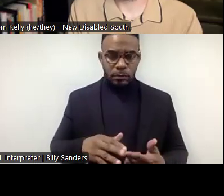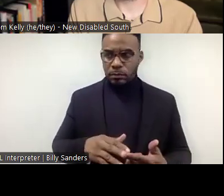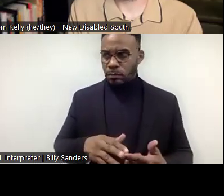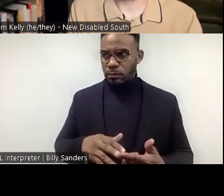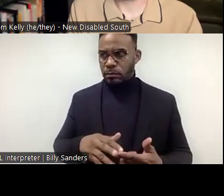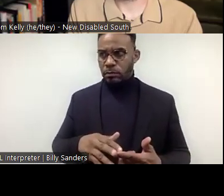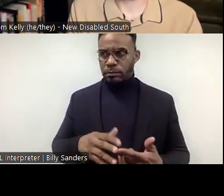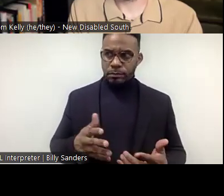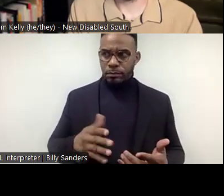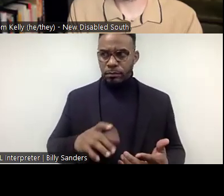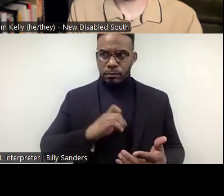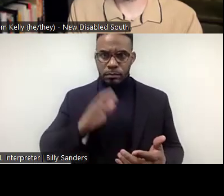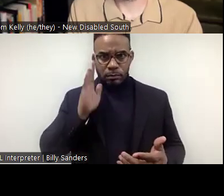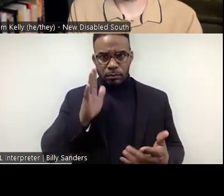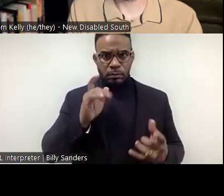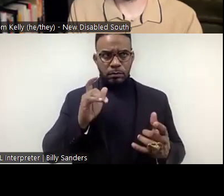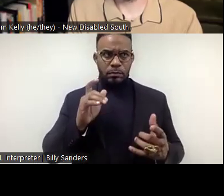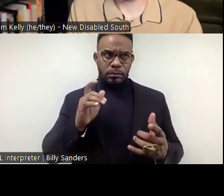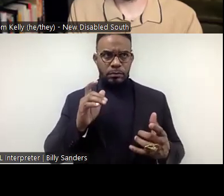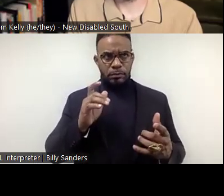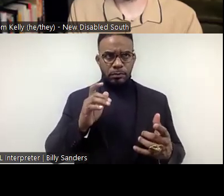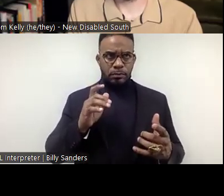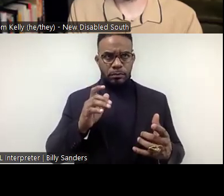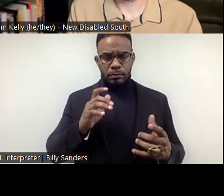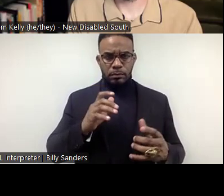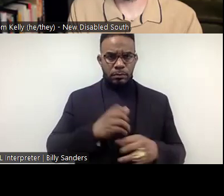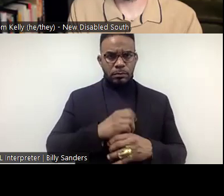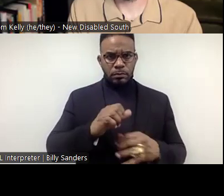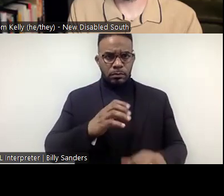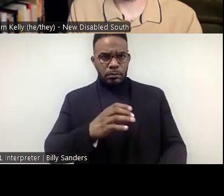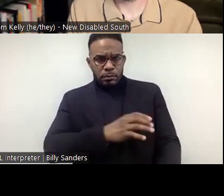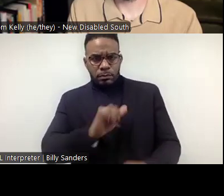same way, over and over, the police will